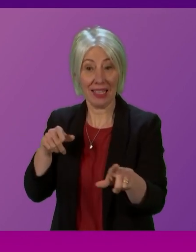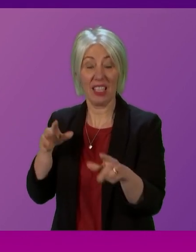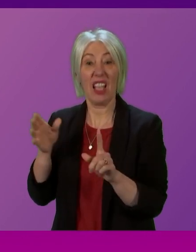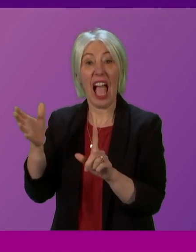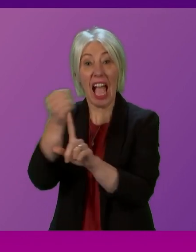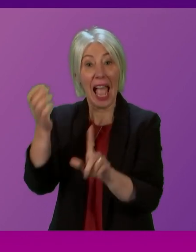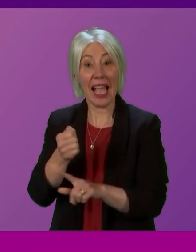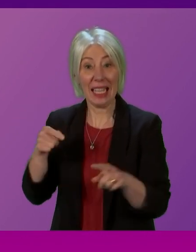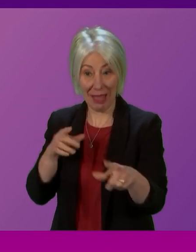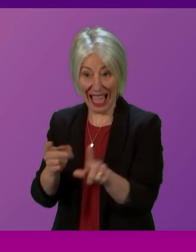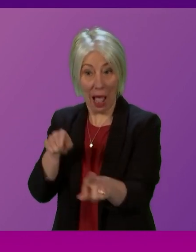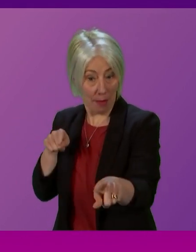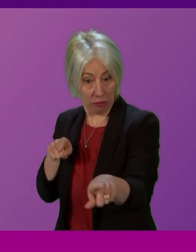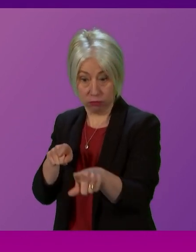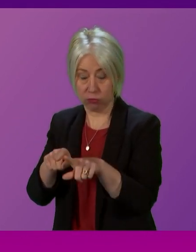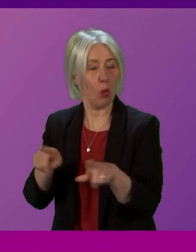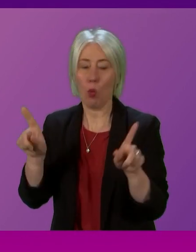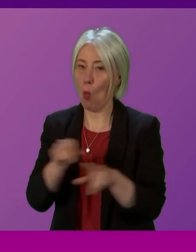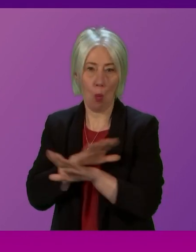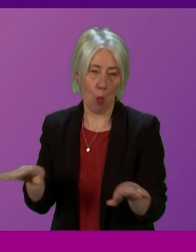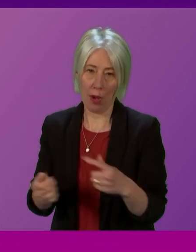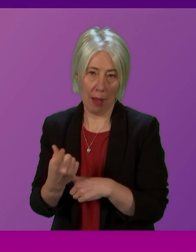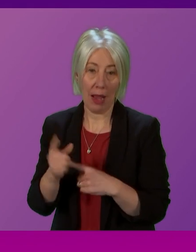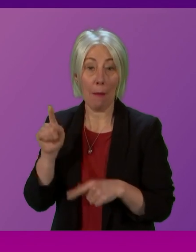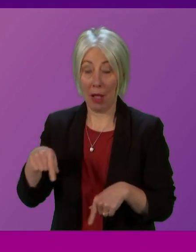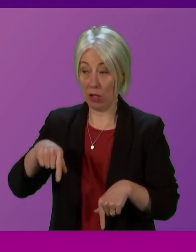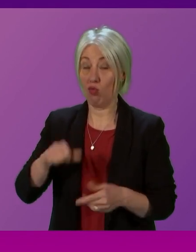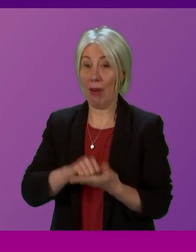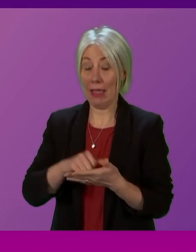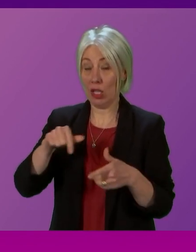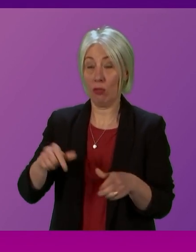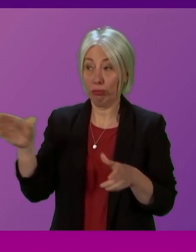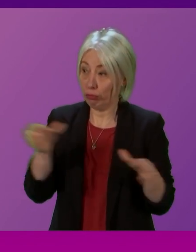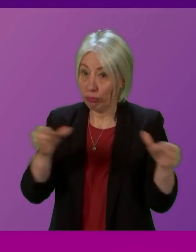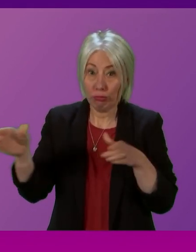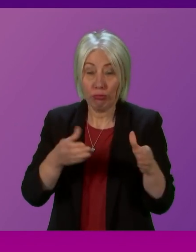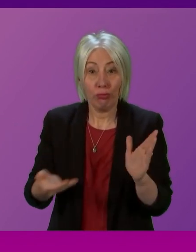Indeed, as Christine Grahame has set out, this Government is committed to recruiting additional teachers and classroom assistants.